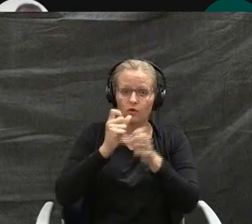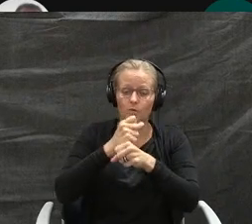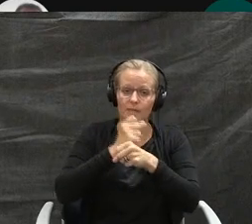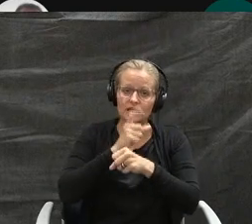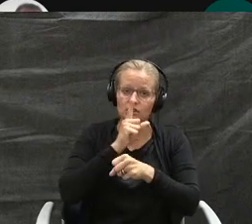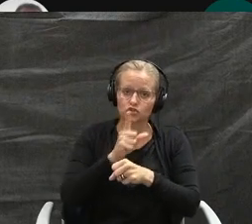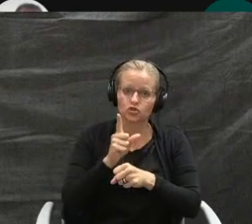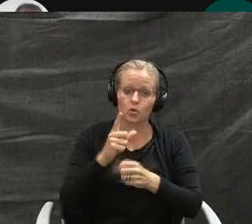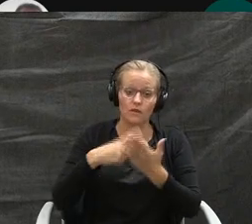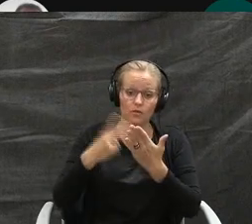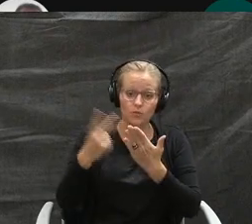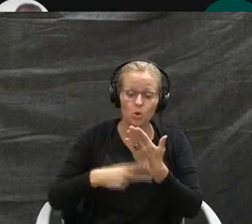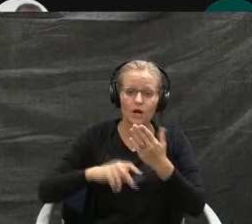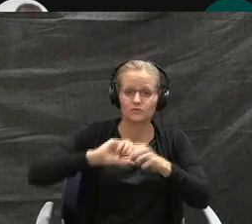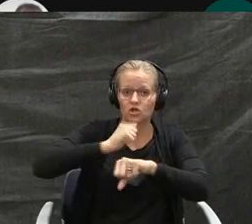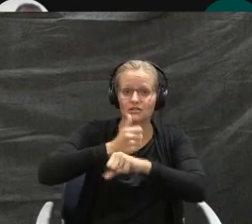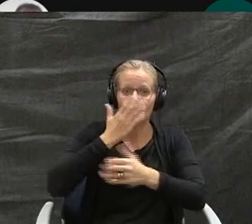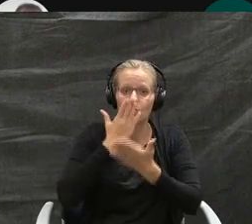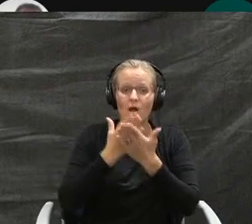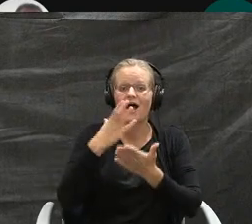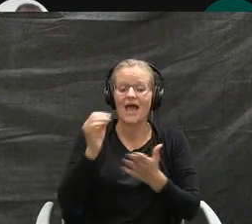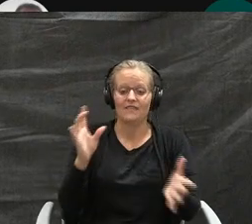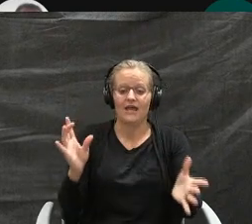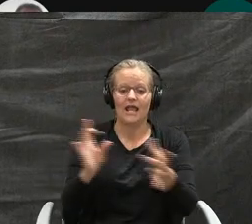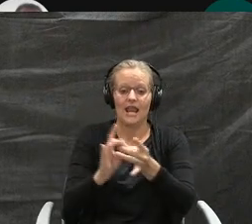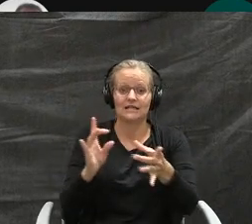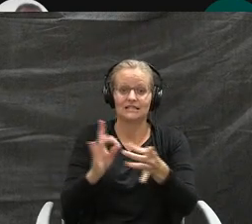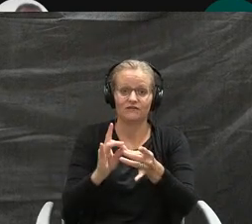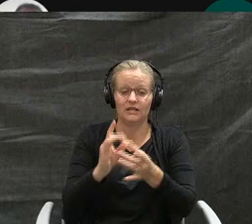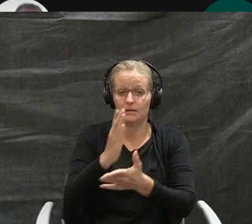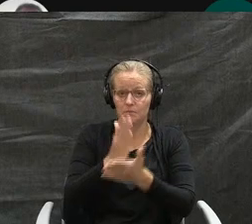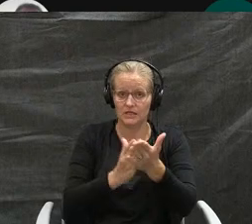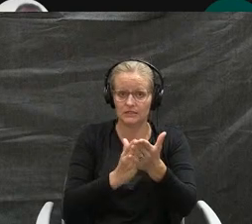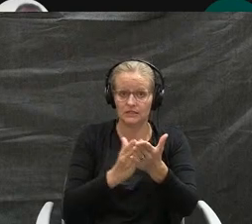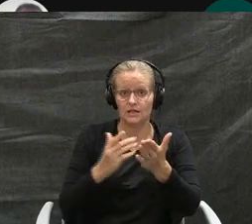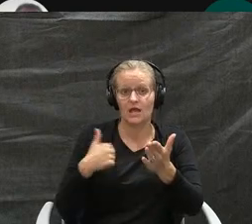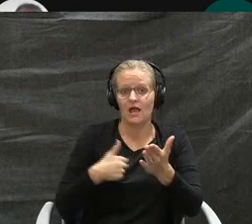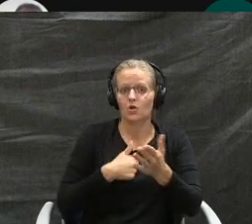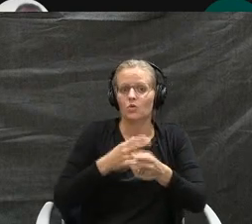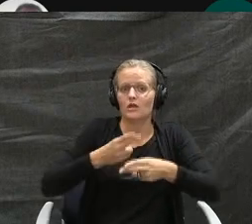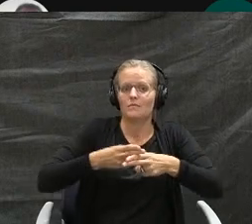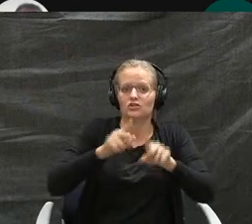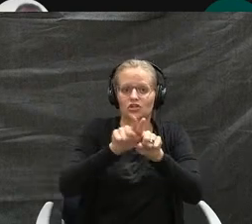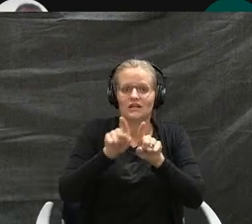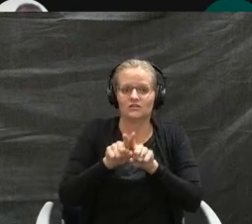programming and also really the connectivity, peace. And as I mentioned it before, just the activities program and making